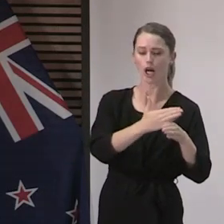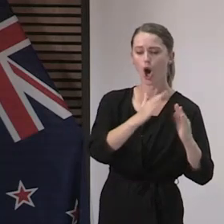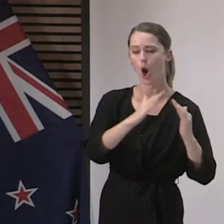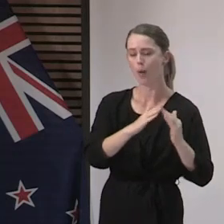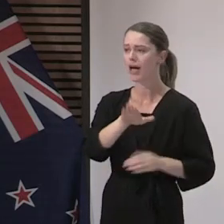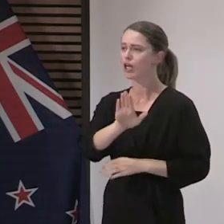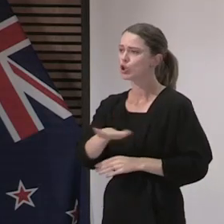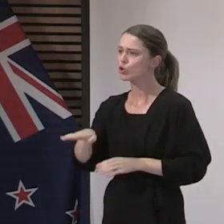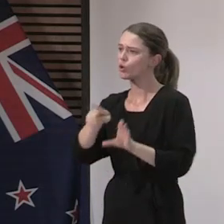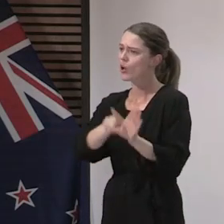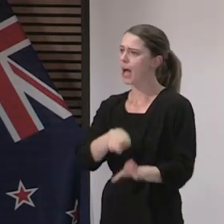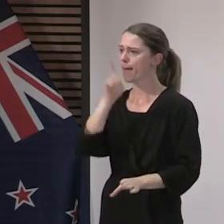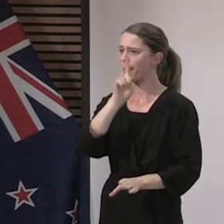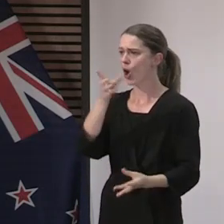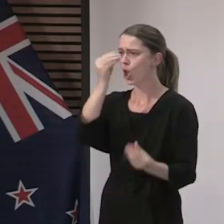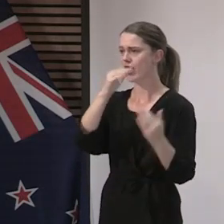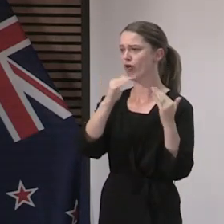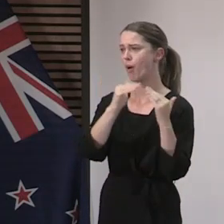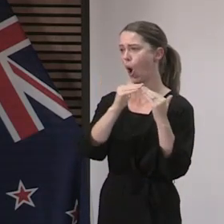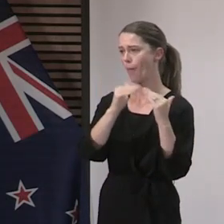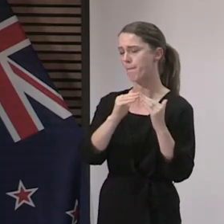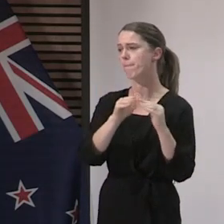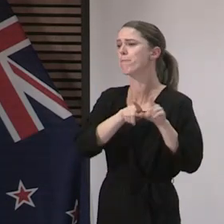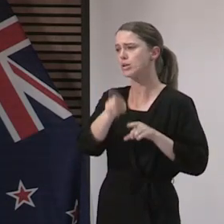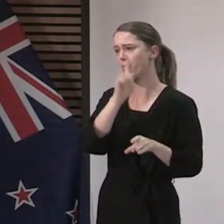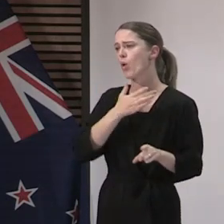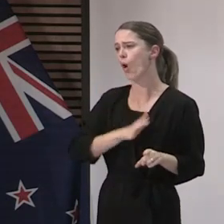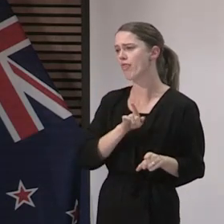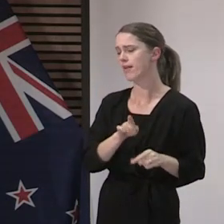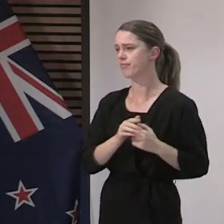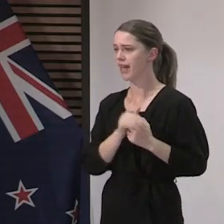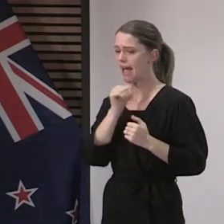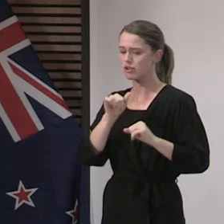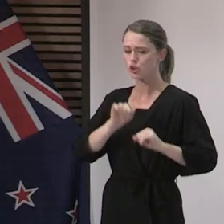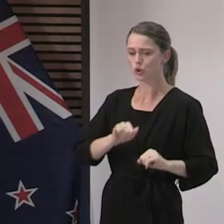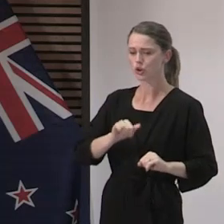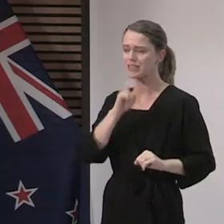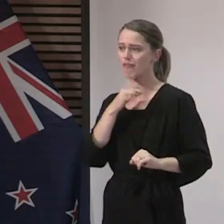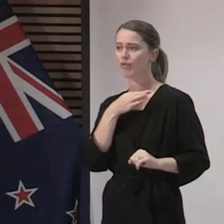want the vast majority of people working from home and